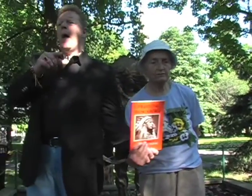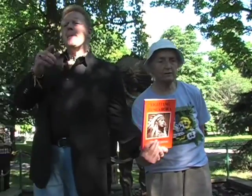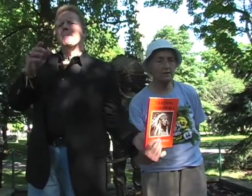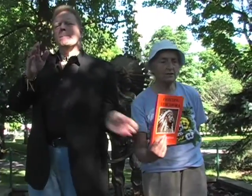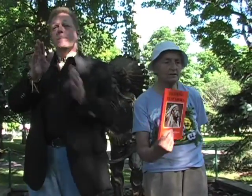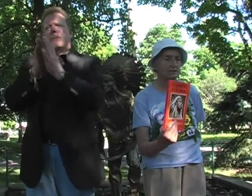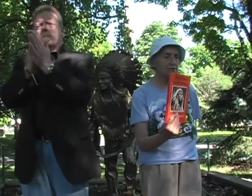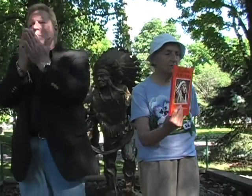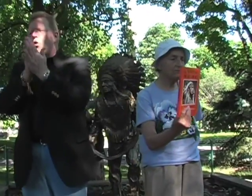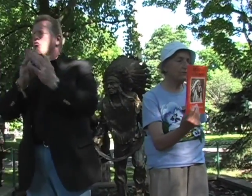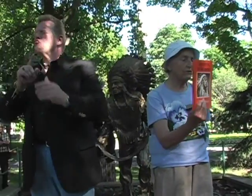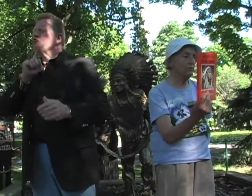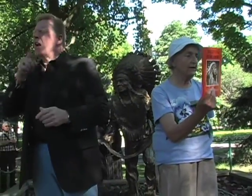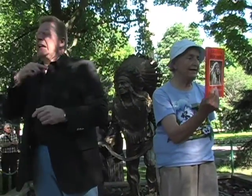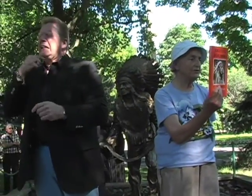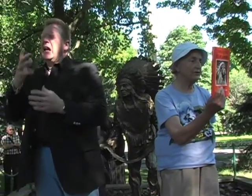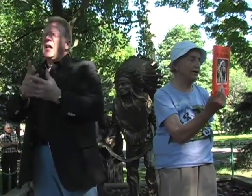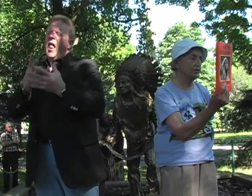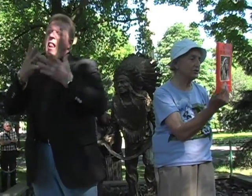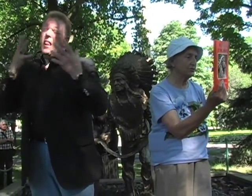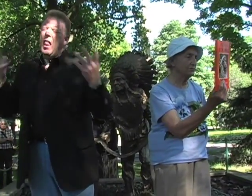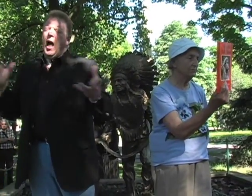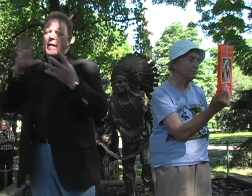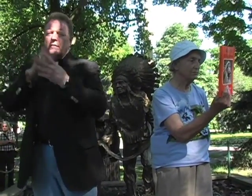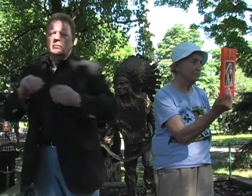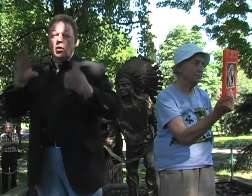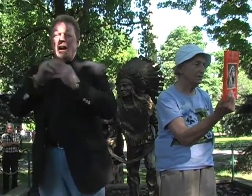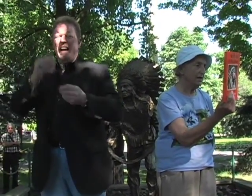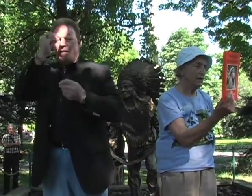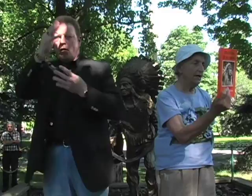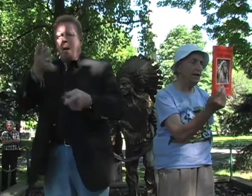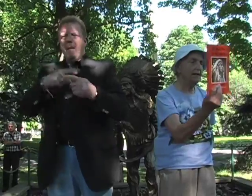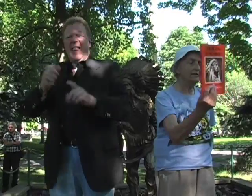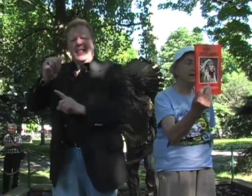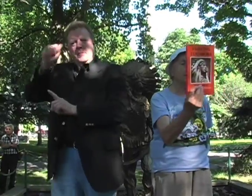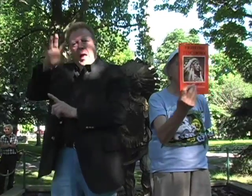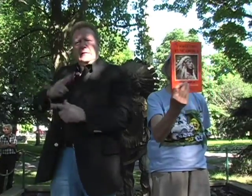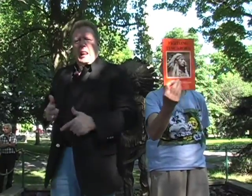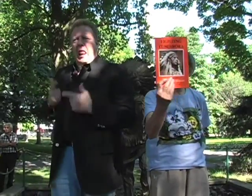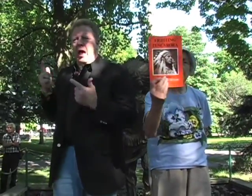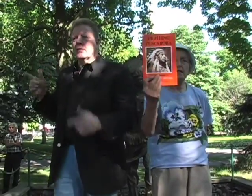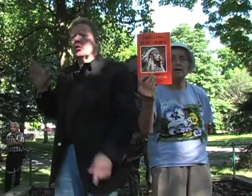This book really tells lots of stories about that man’s life.